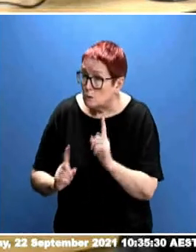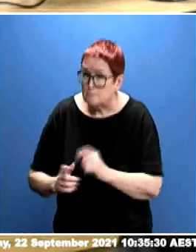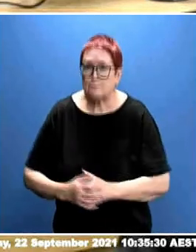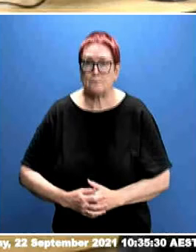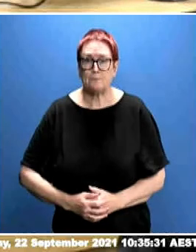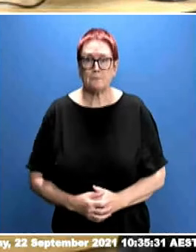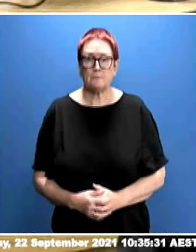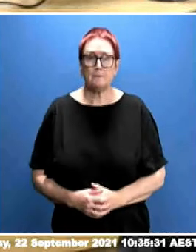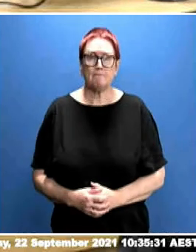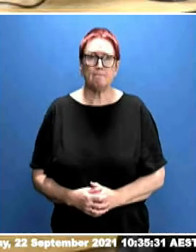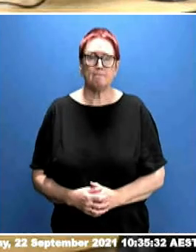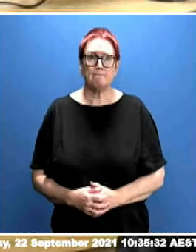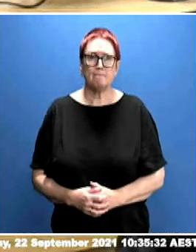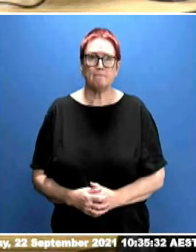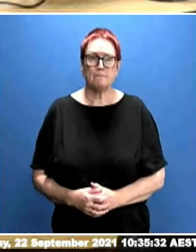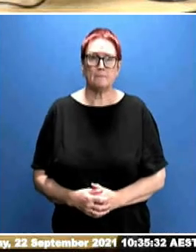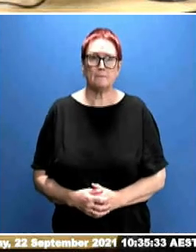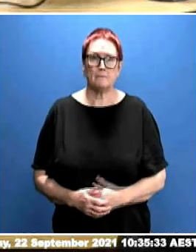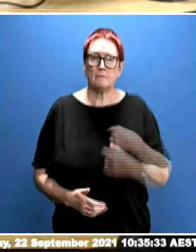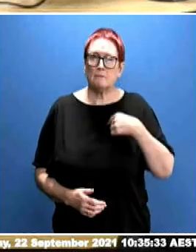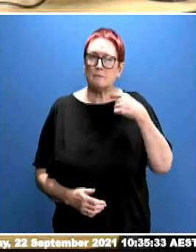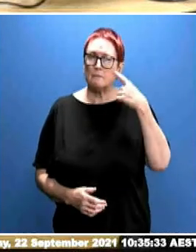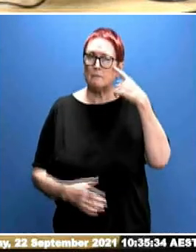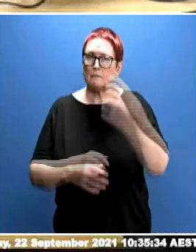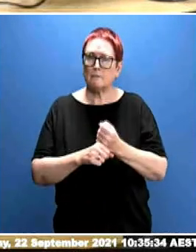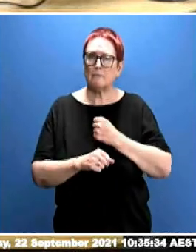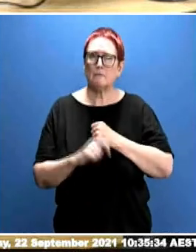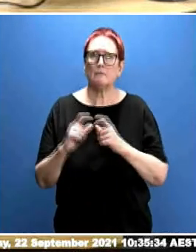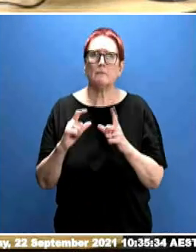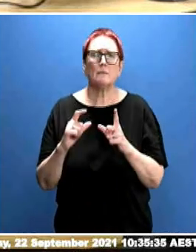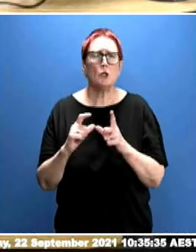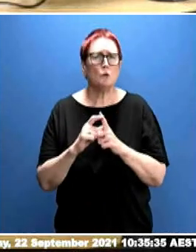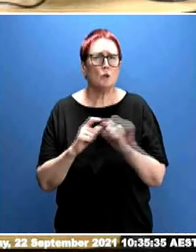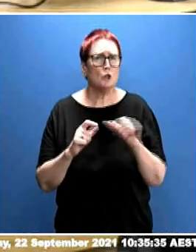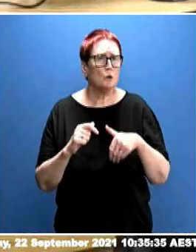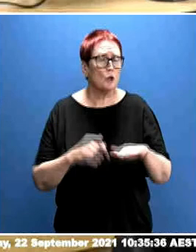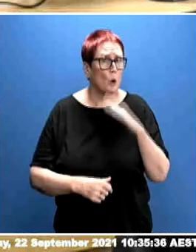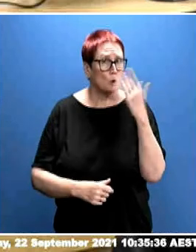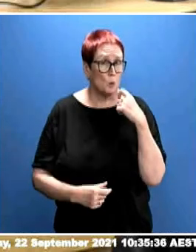Sorry, so I believe Megan was due to go to the school the next day,